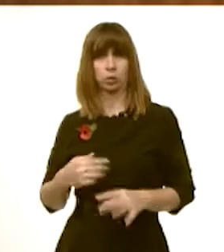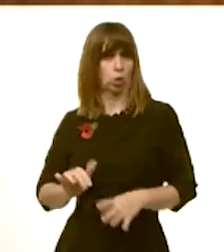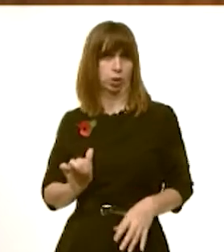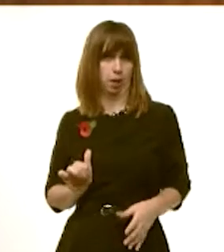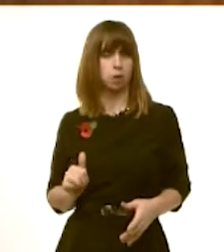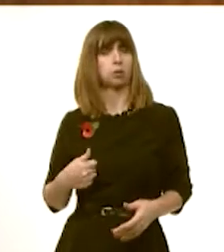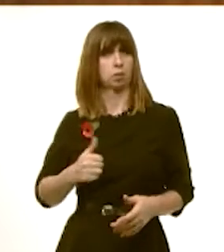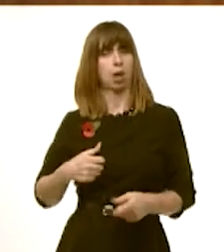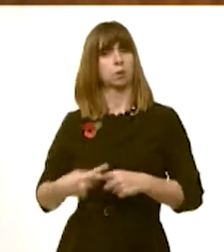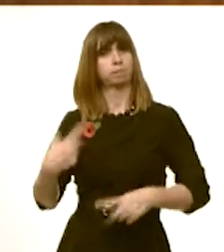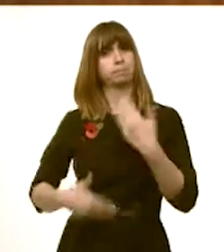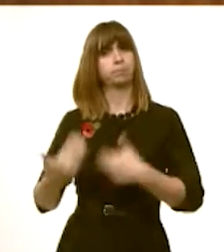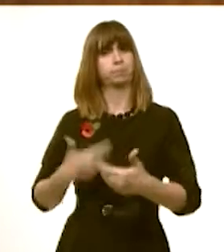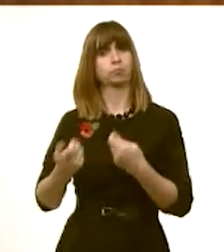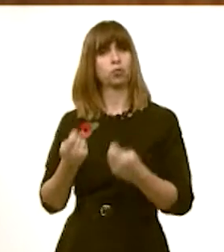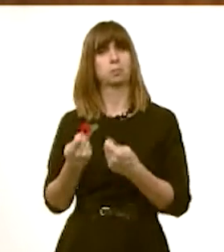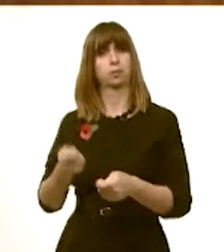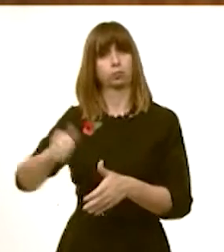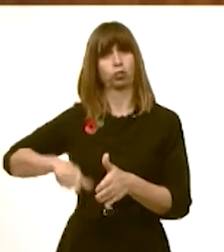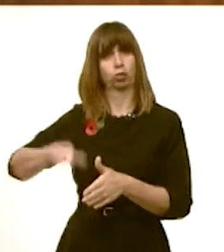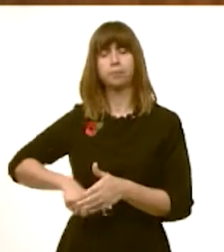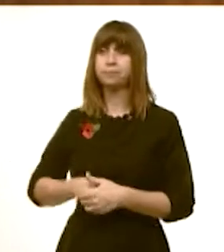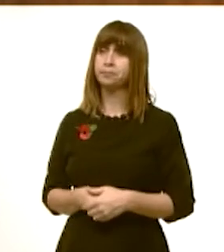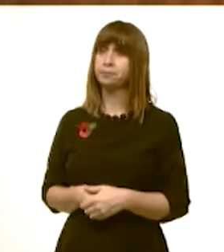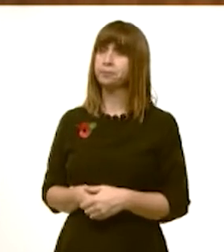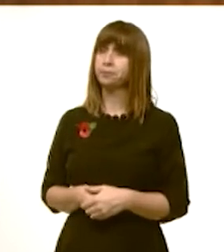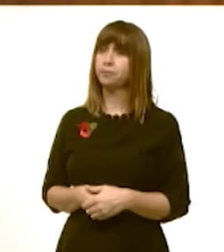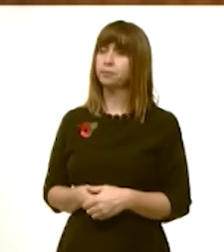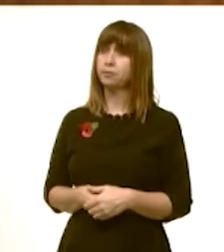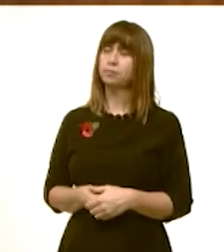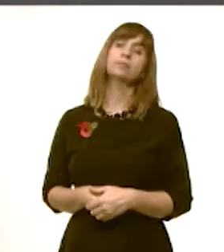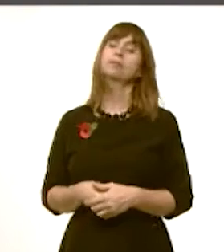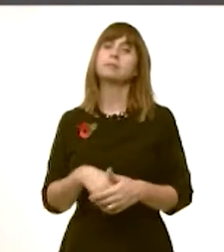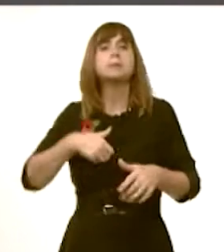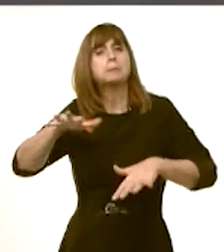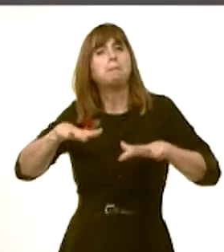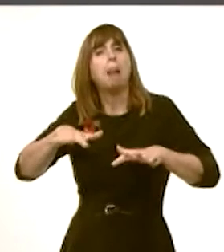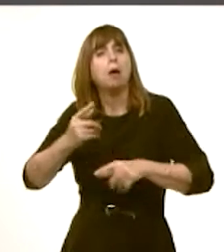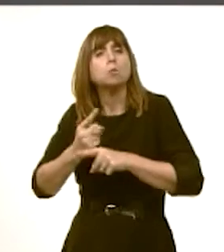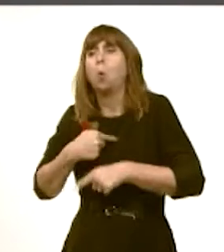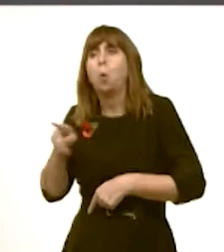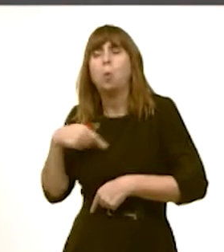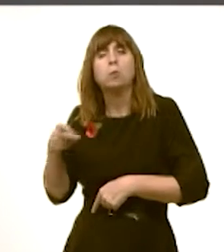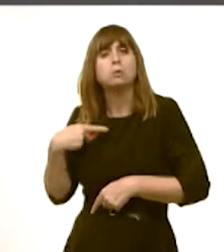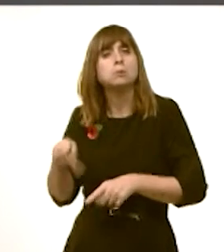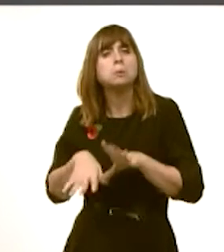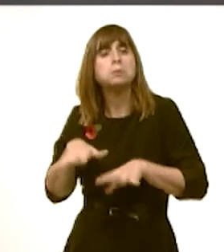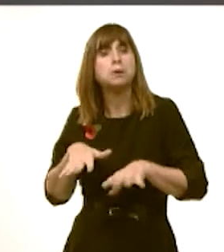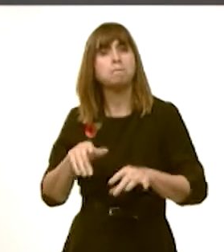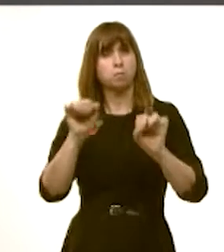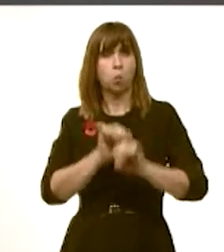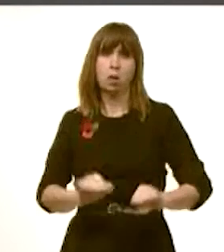Alun Ffred Jones: Along the same lines, waiting lists cause great concern.